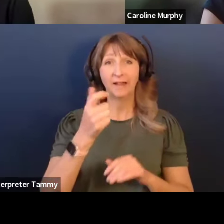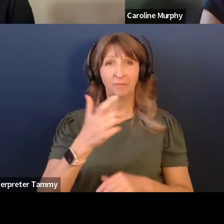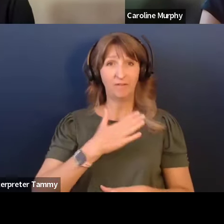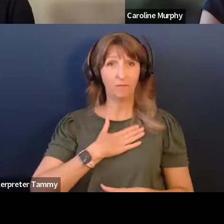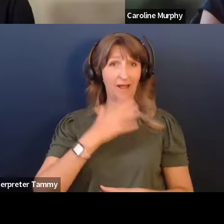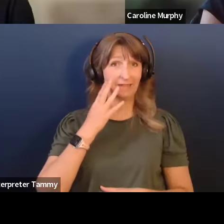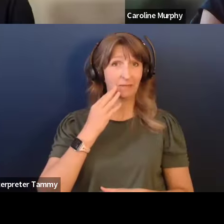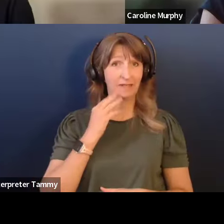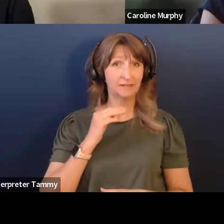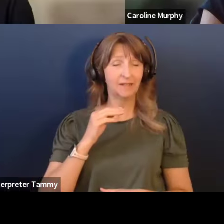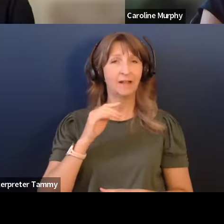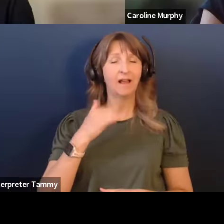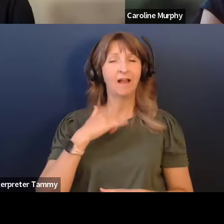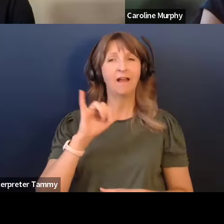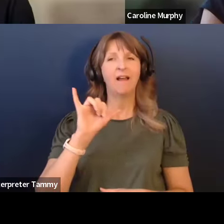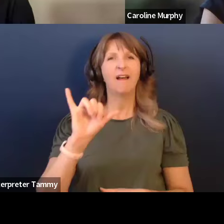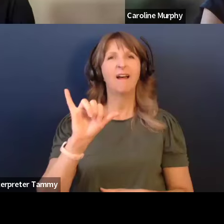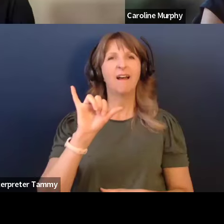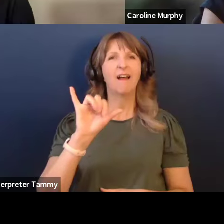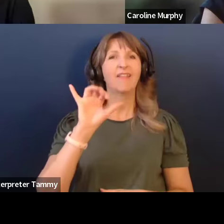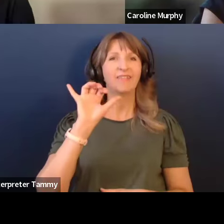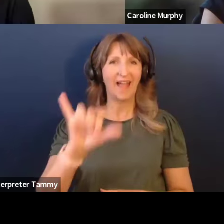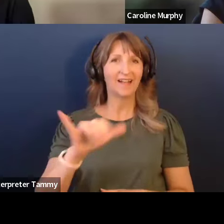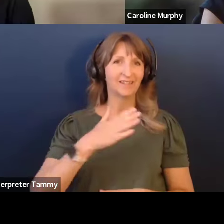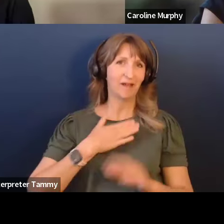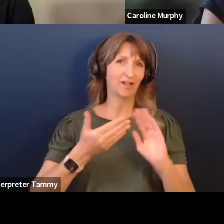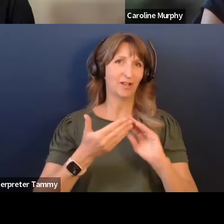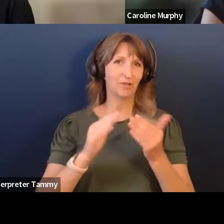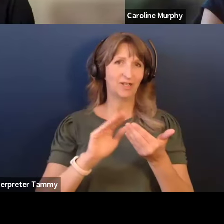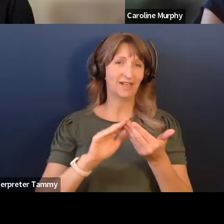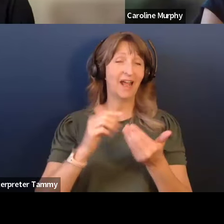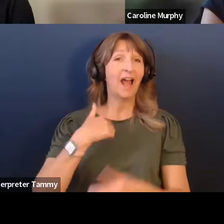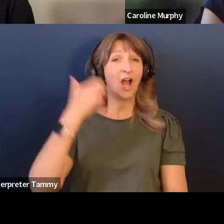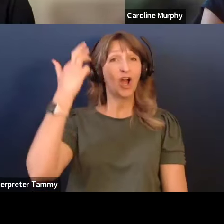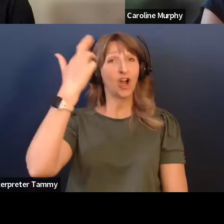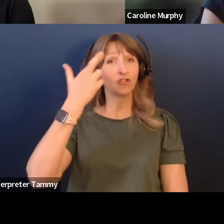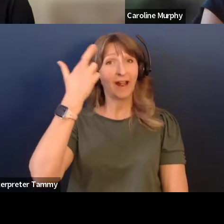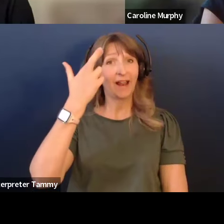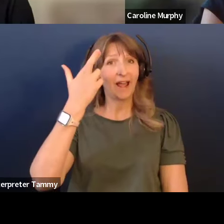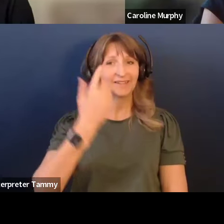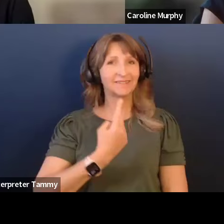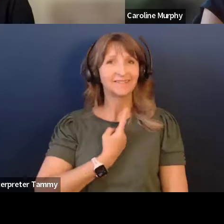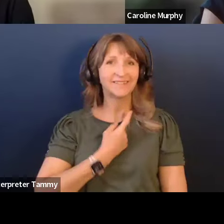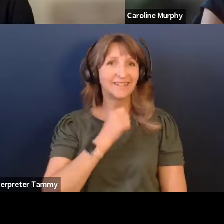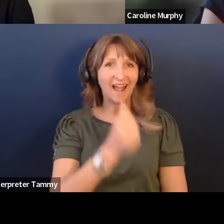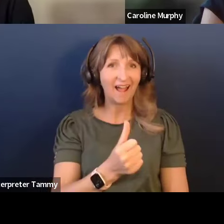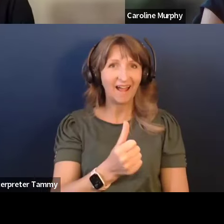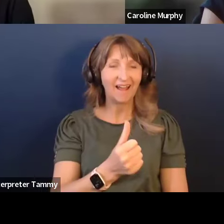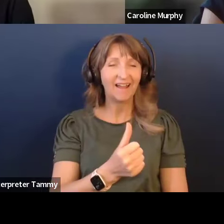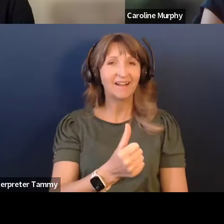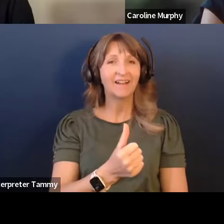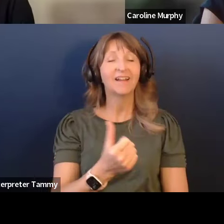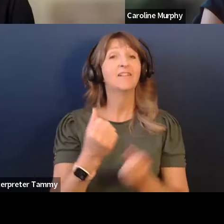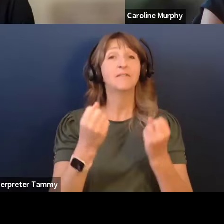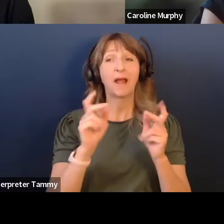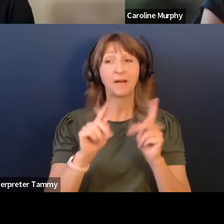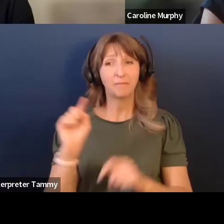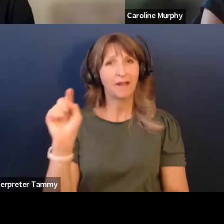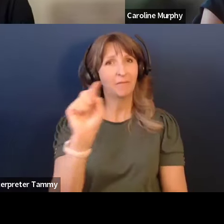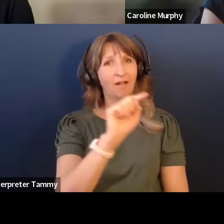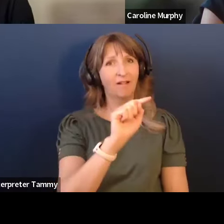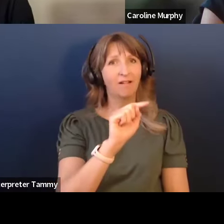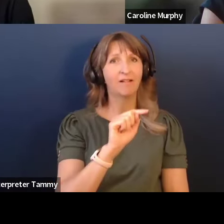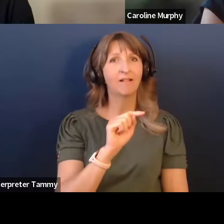how I found my community. And I realized I wasn't alone. There were many people around me who lived